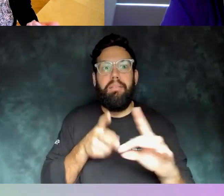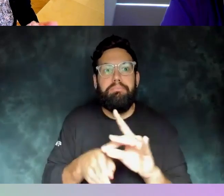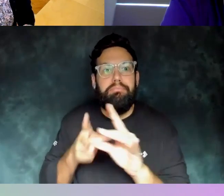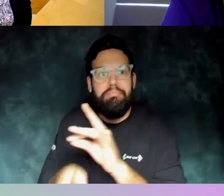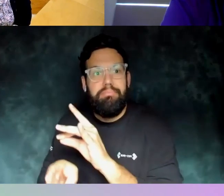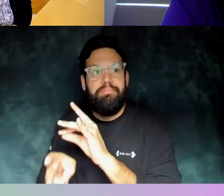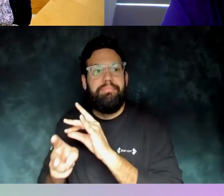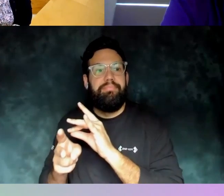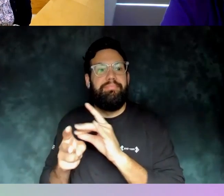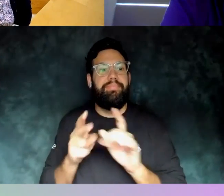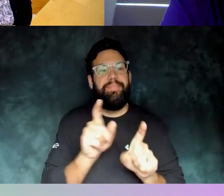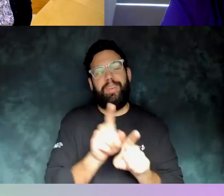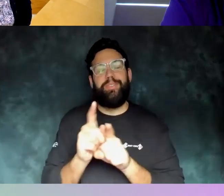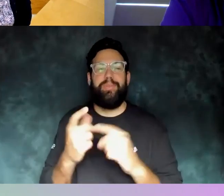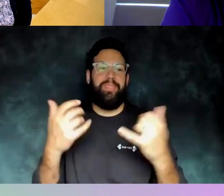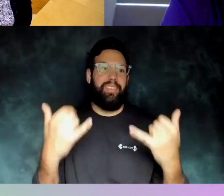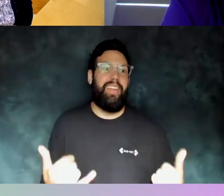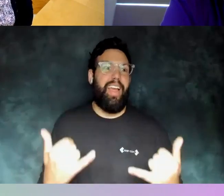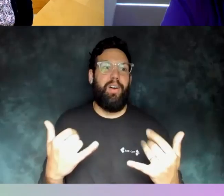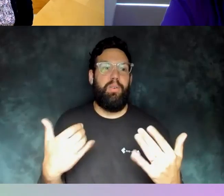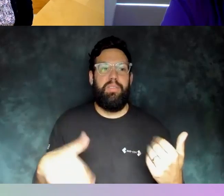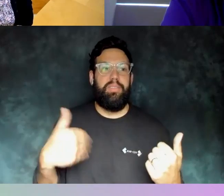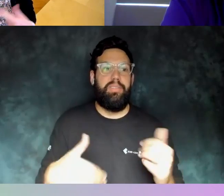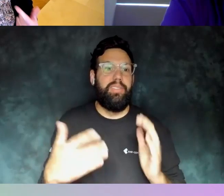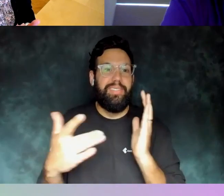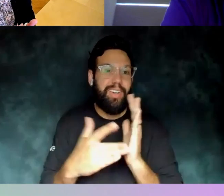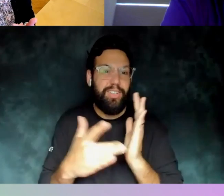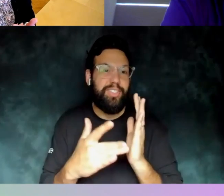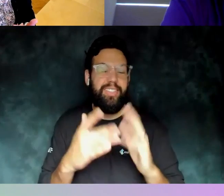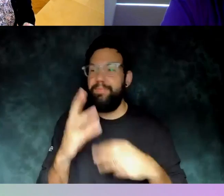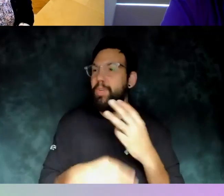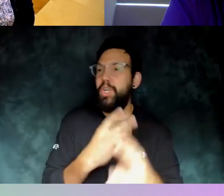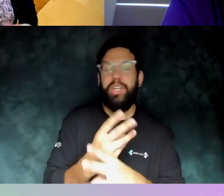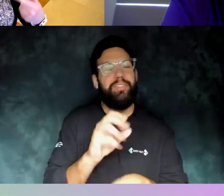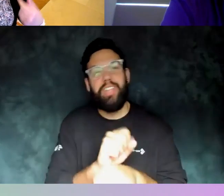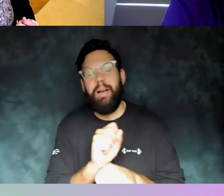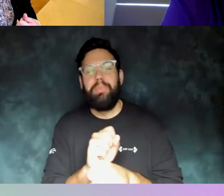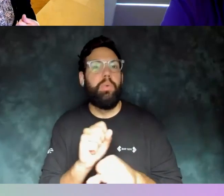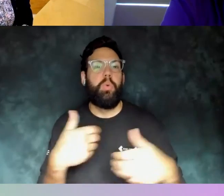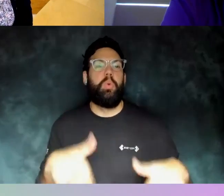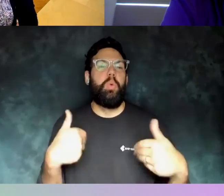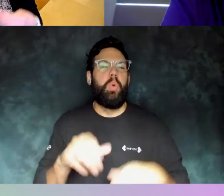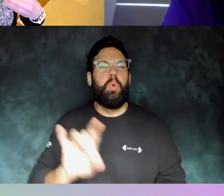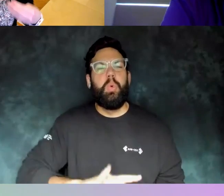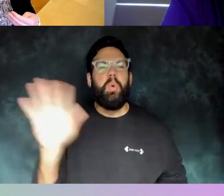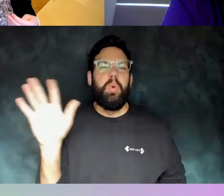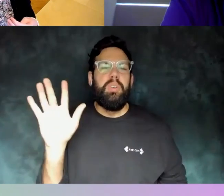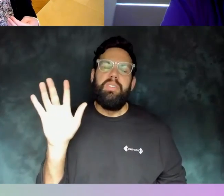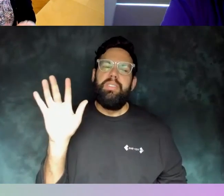usability or other user research into useful annotations and get implemented so decide where the product gets more usable.